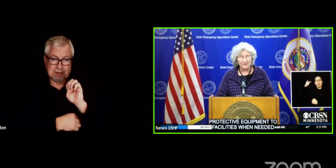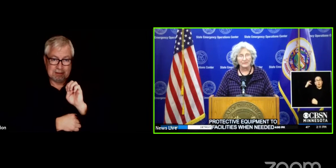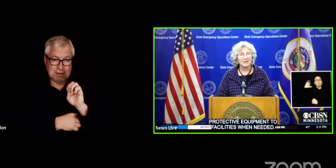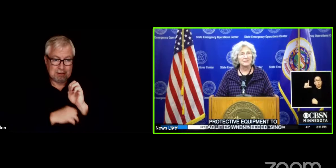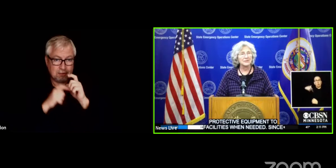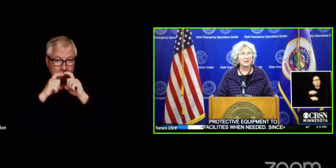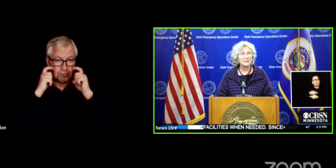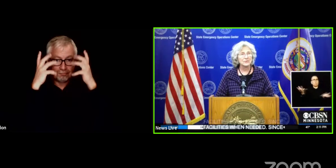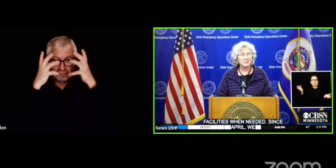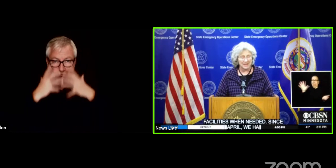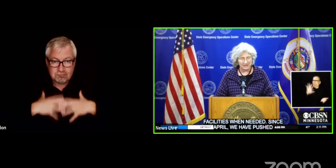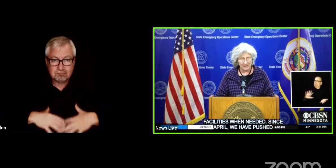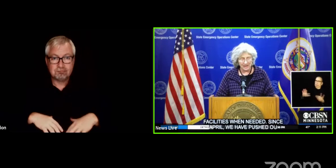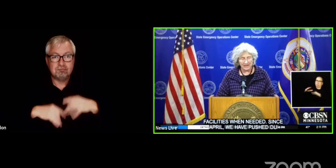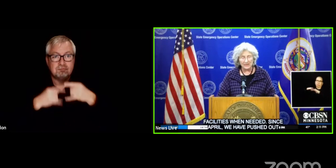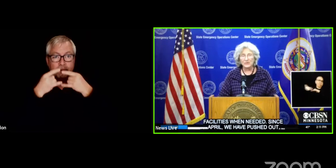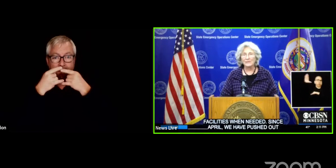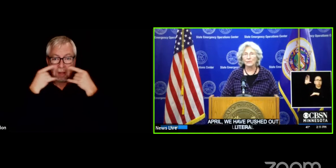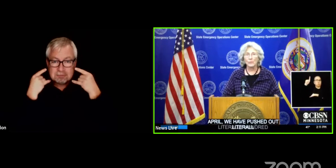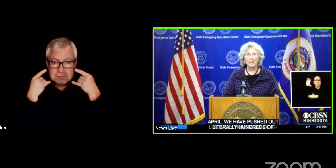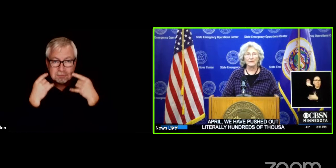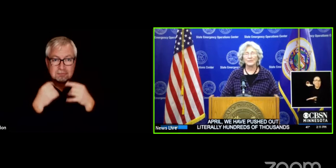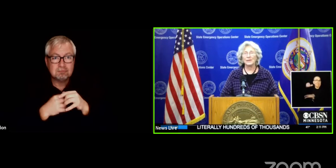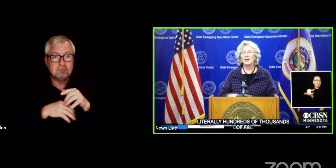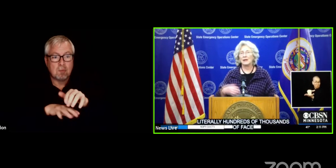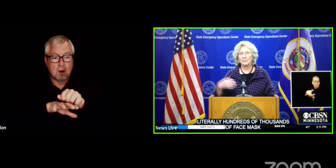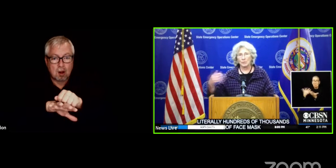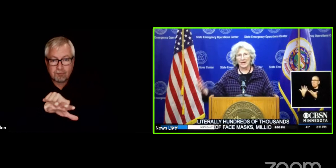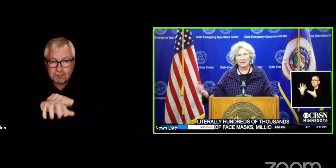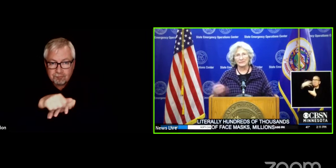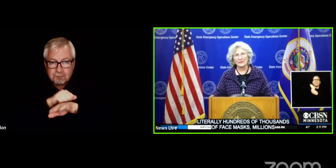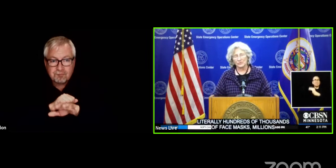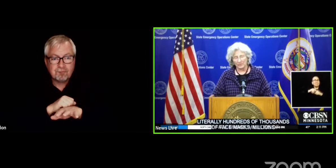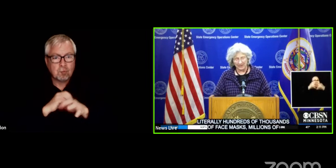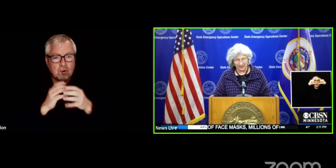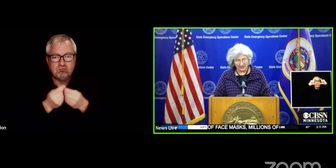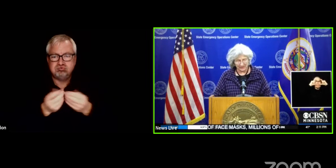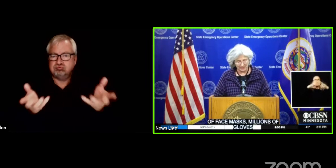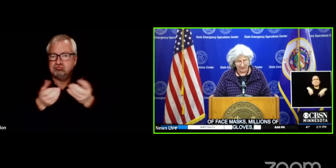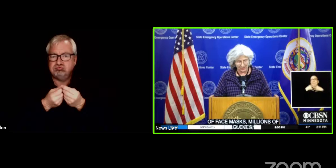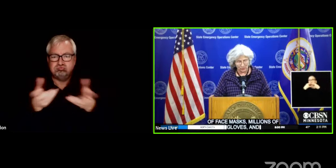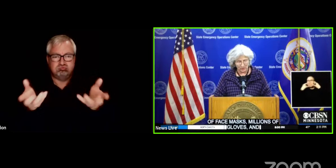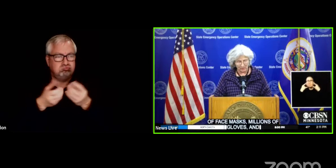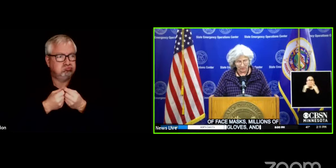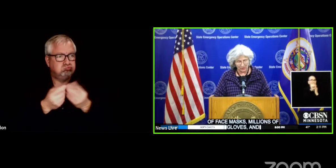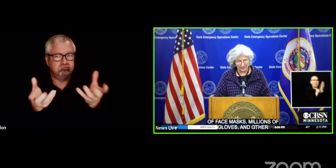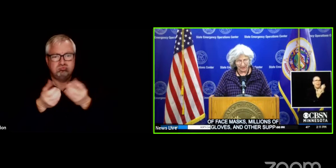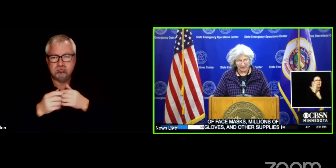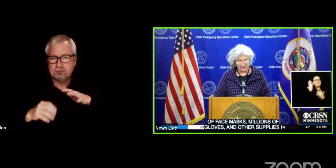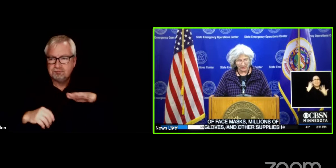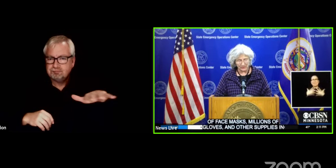OF GLOVES AND OTHER SUPPLIES IN SEVERAL WAVES OF PROACTIVELY DISTRICTING THESE SUPPLIES TO OUR LONG-TERM CARE PARTNERS.